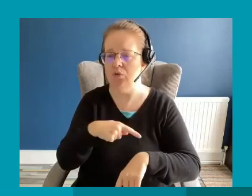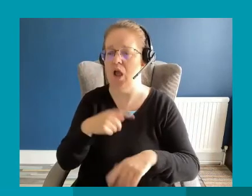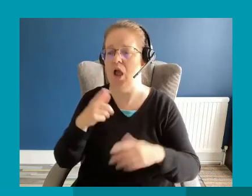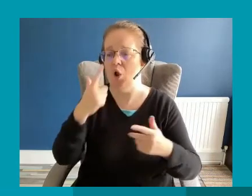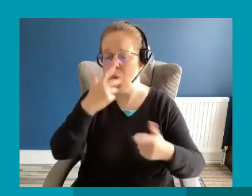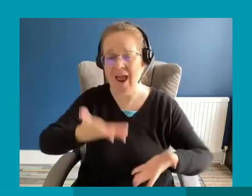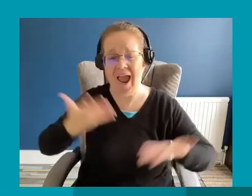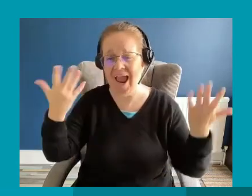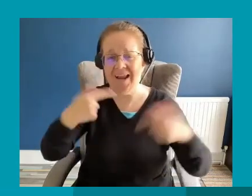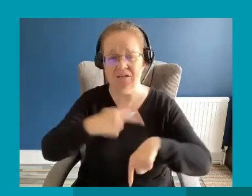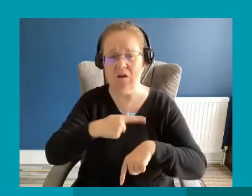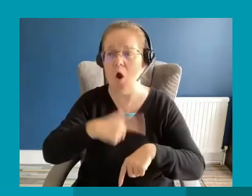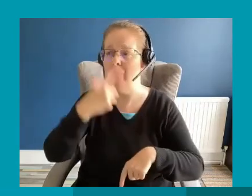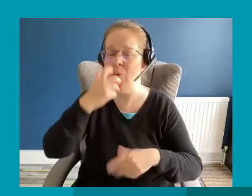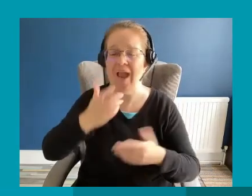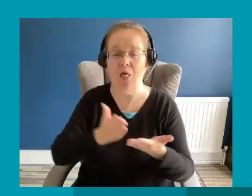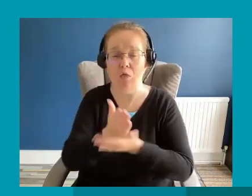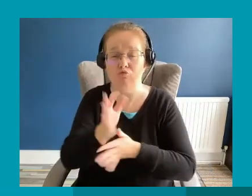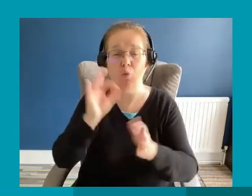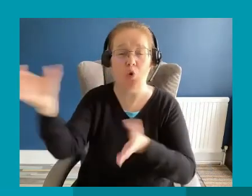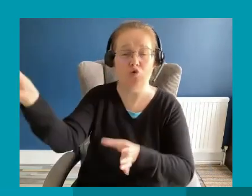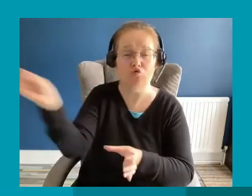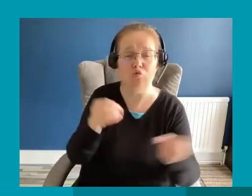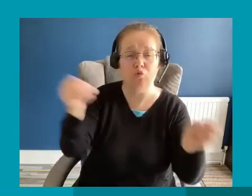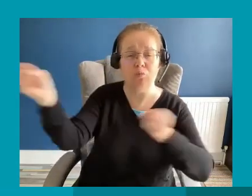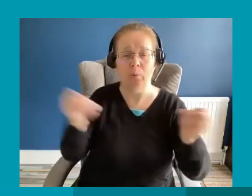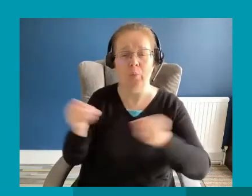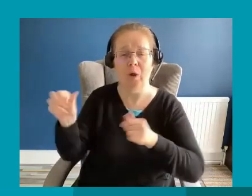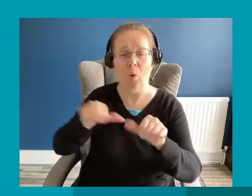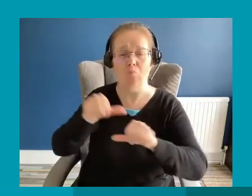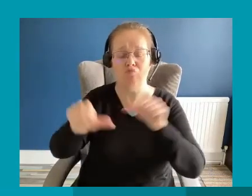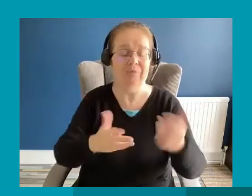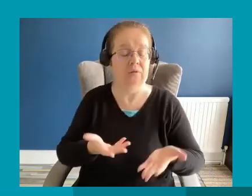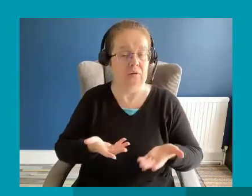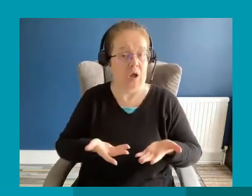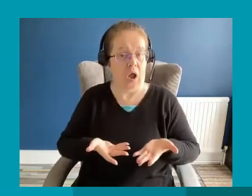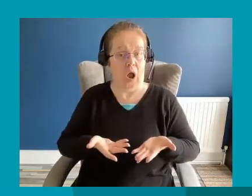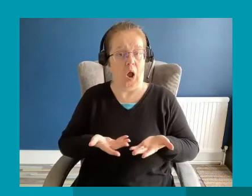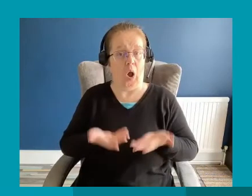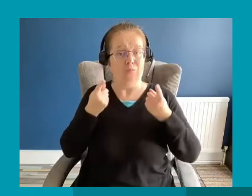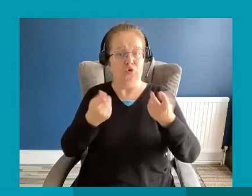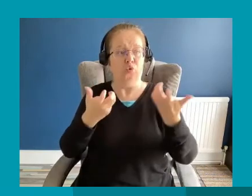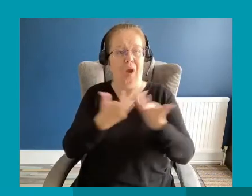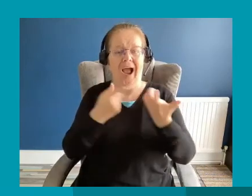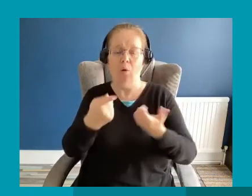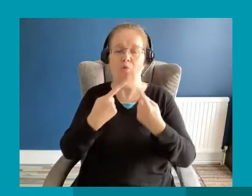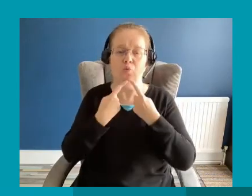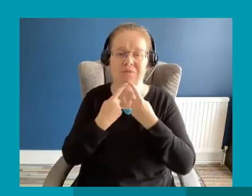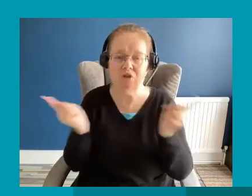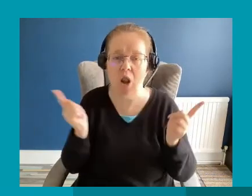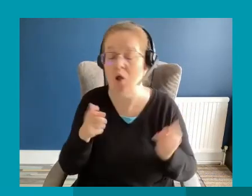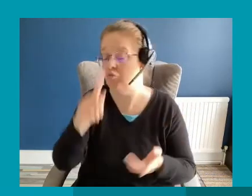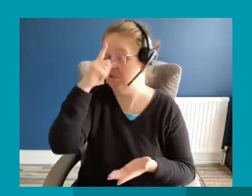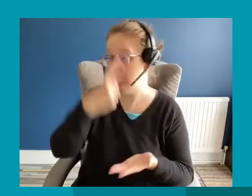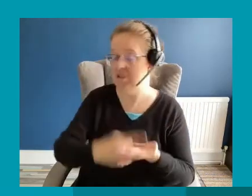that's up to you how you choose to do that. You might decide that you don't wish to,